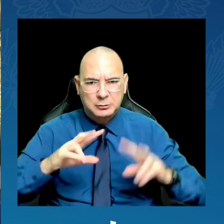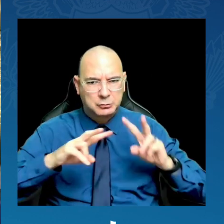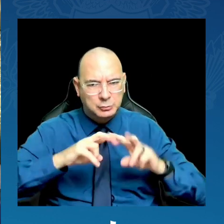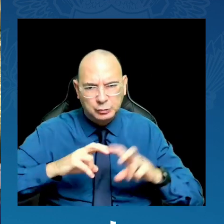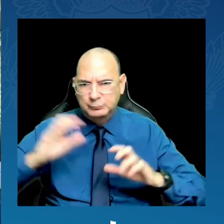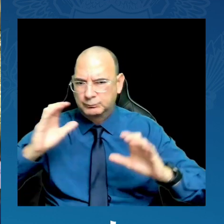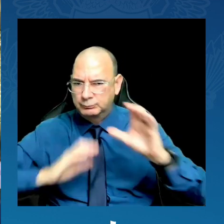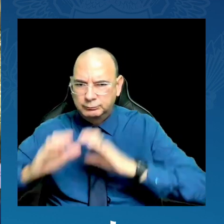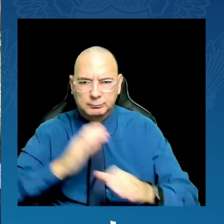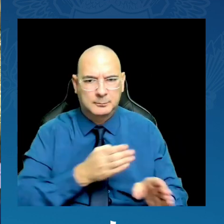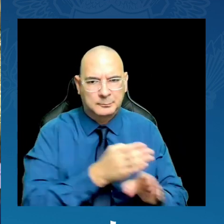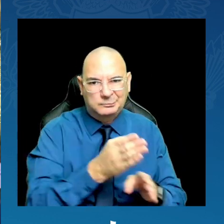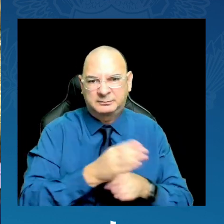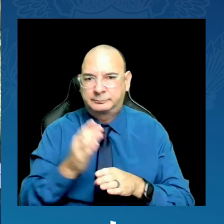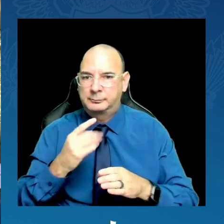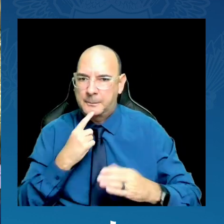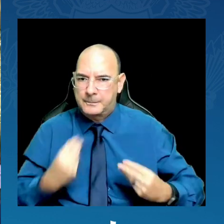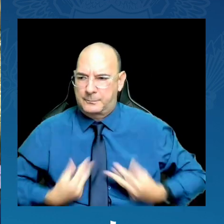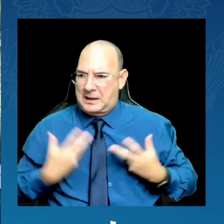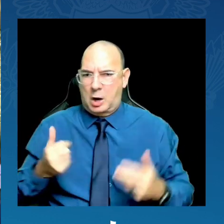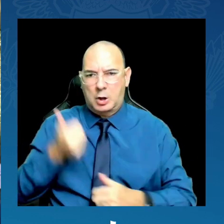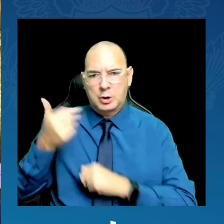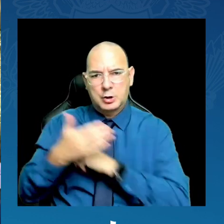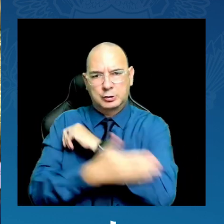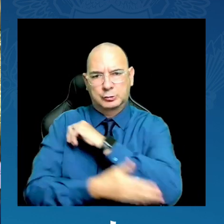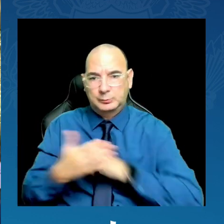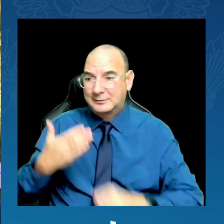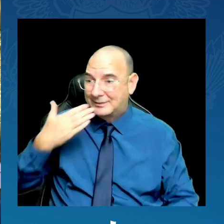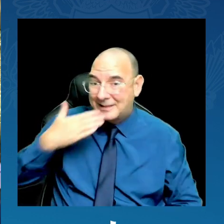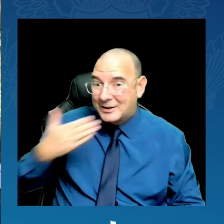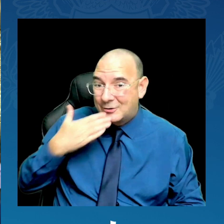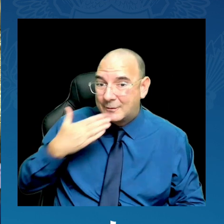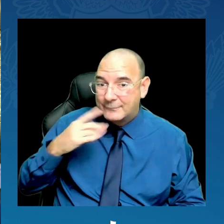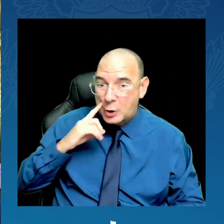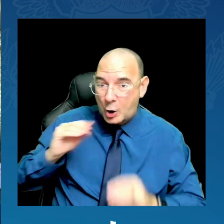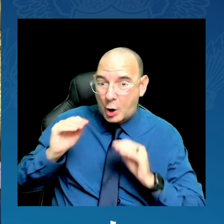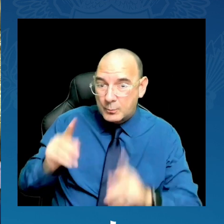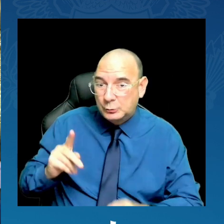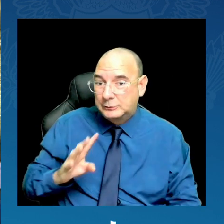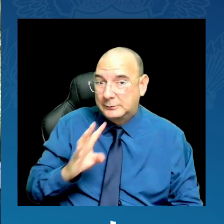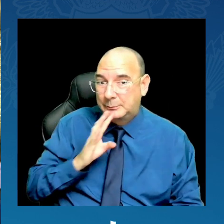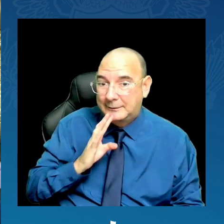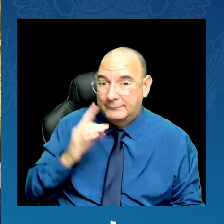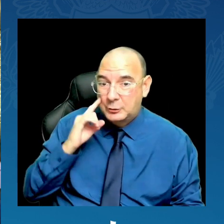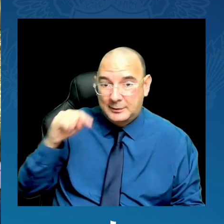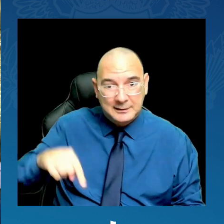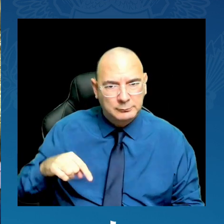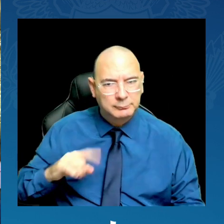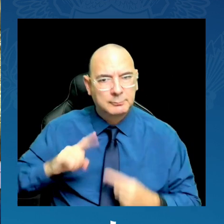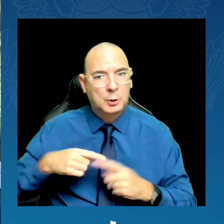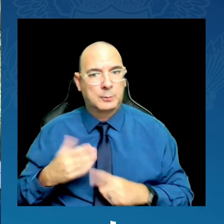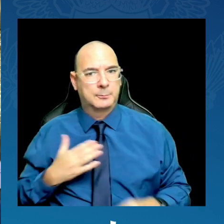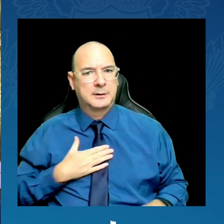Thank you and thank you for the opportunity to speak on what the department's doing to inspire, prepare and employ. Secretary Cardona